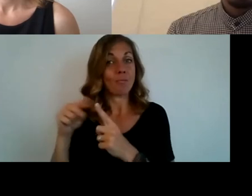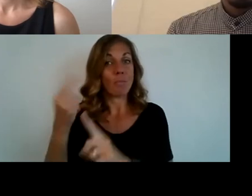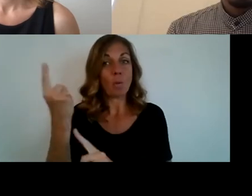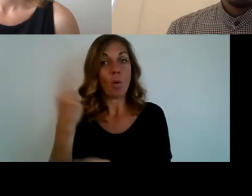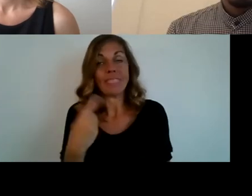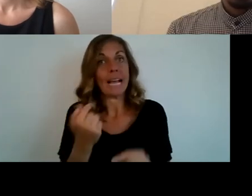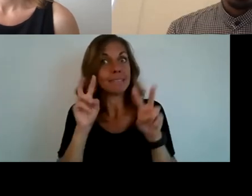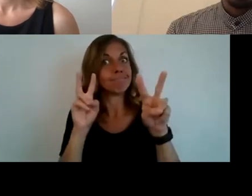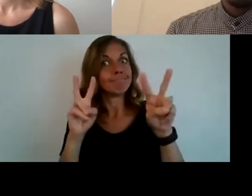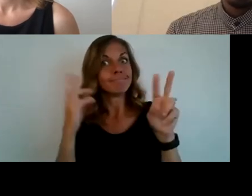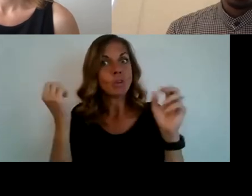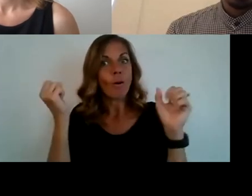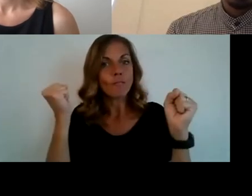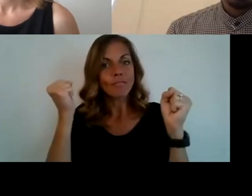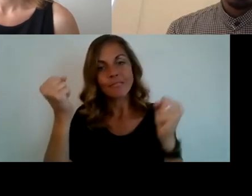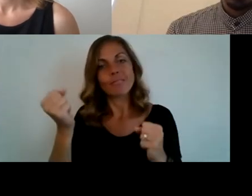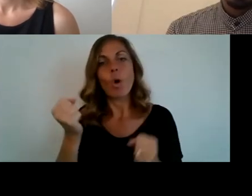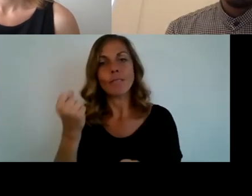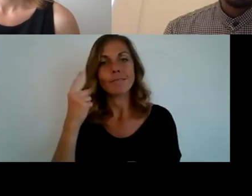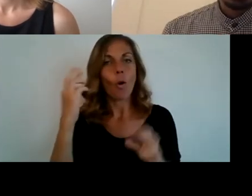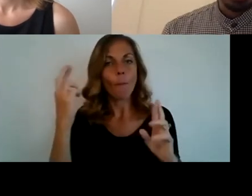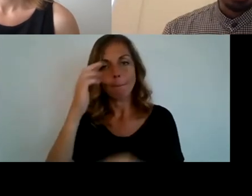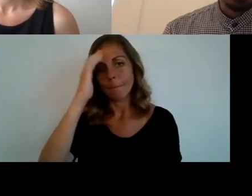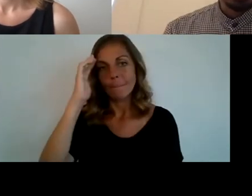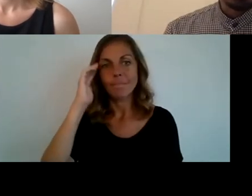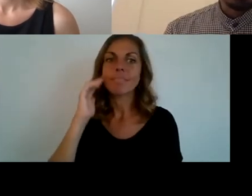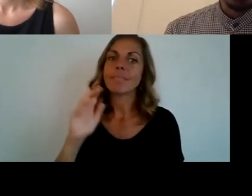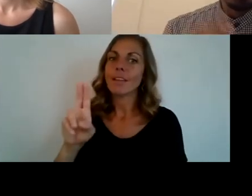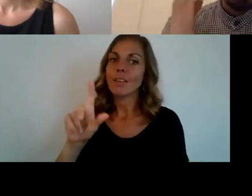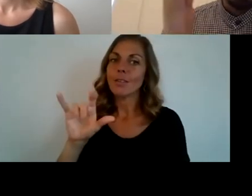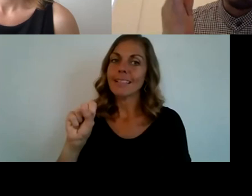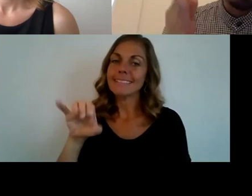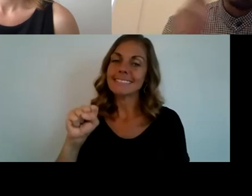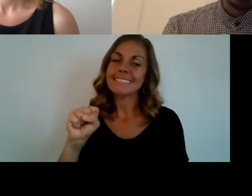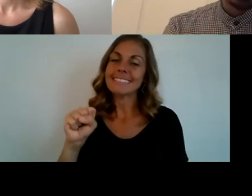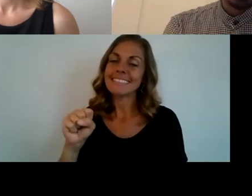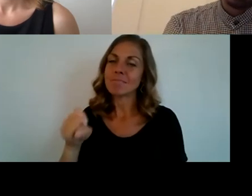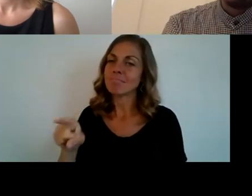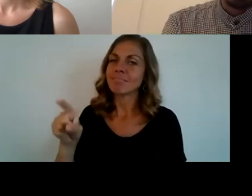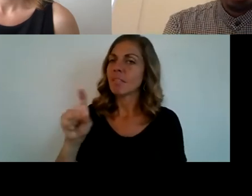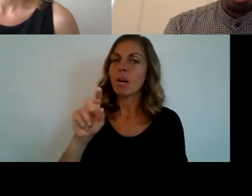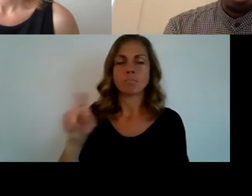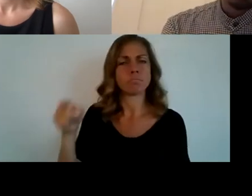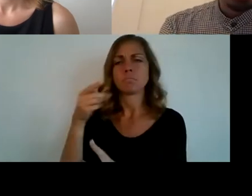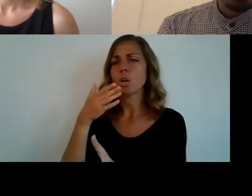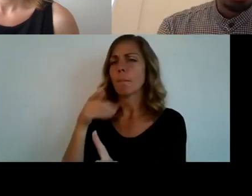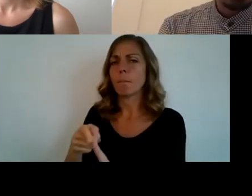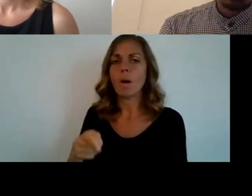Yeah. I think it's well said. I think part of when I hear you say that, to me, it's authenticity